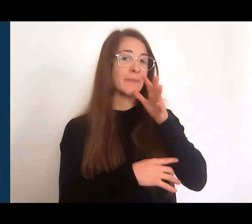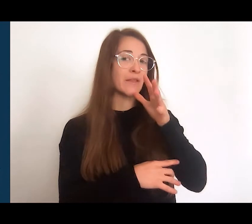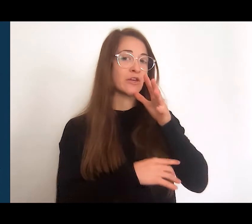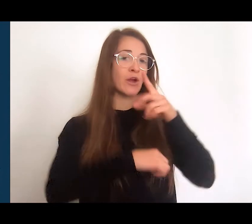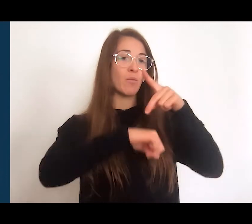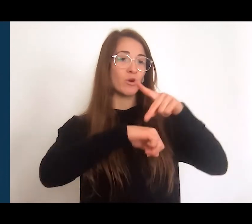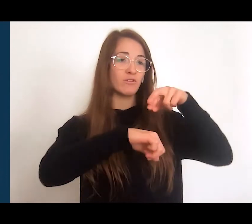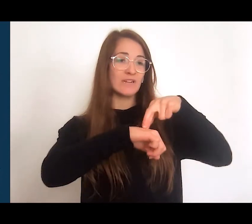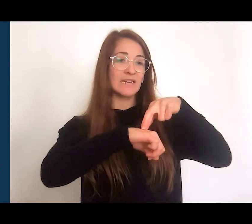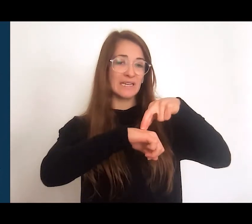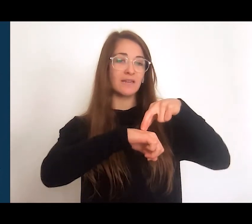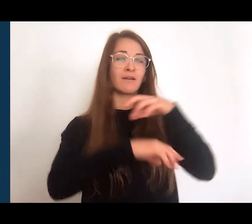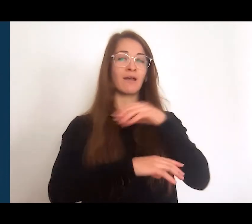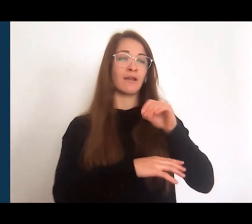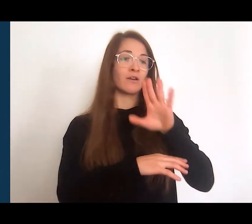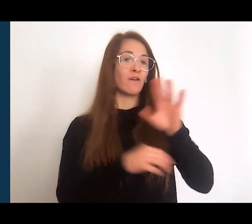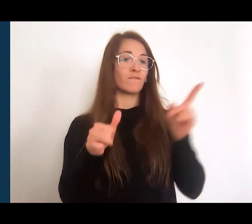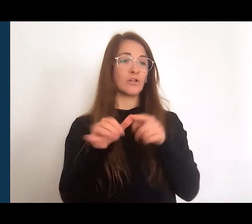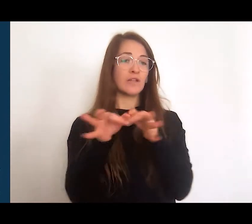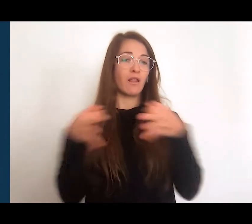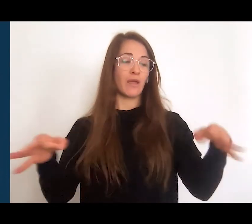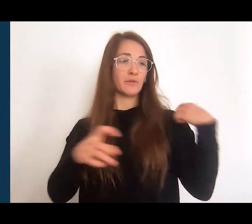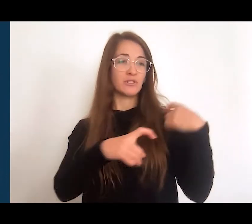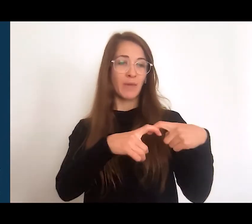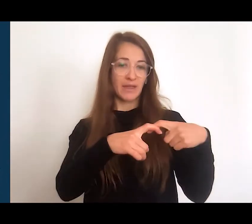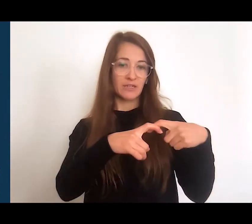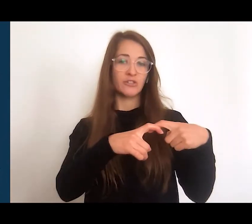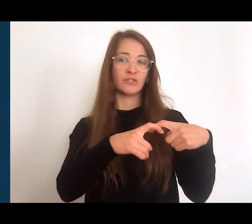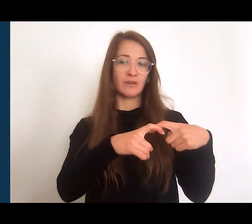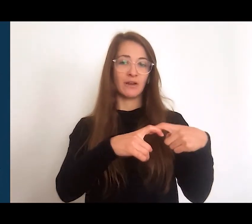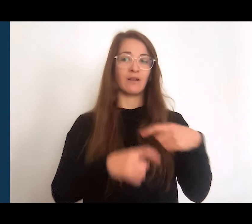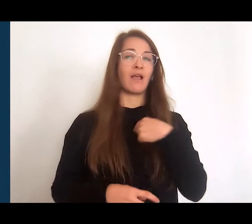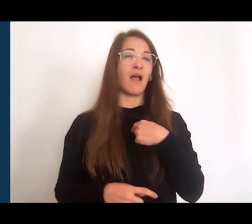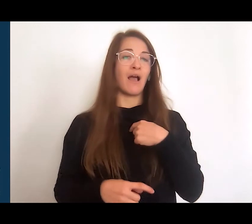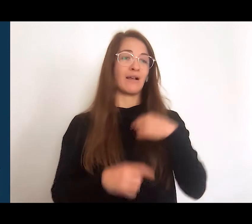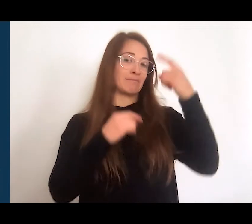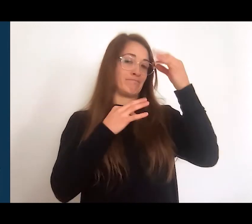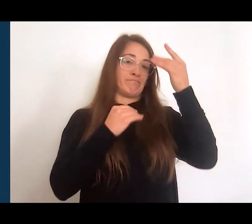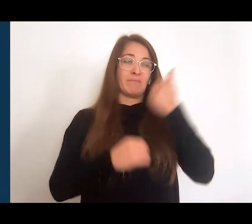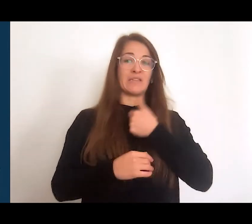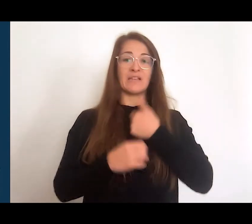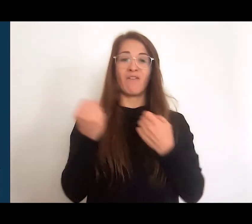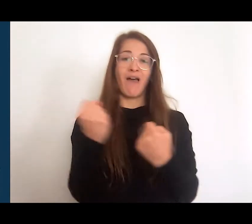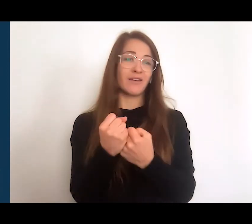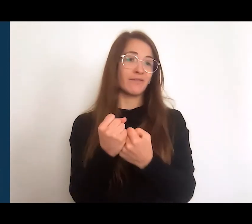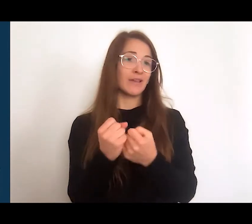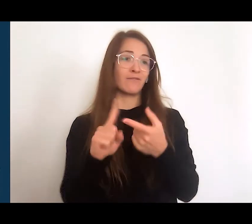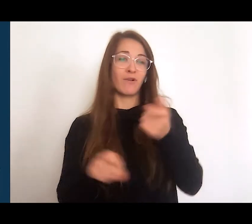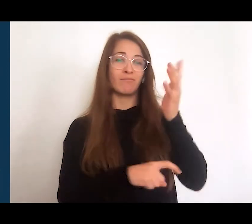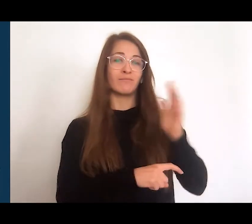YES, FOR SURE. MY MOTHER IS PUERTO RICAN AND HER LANGUAGE IS SPANISH AND I